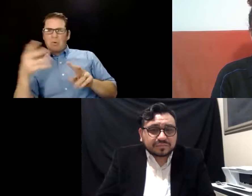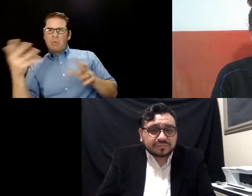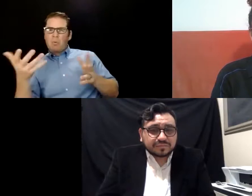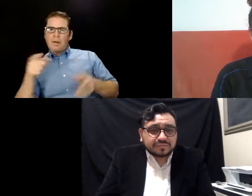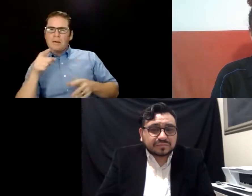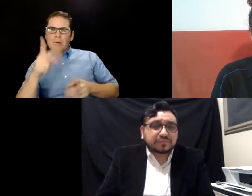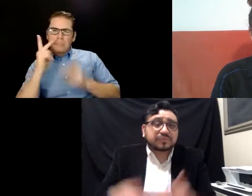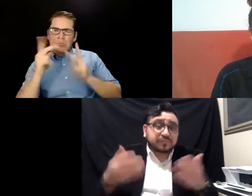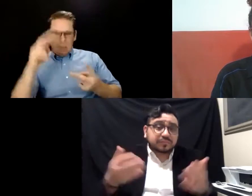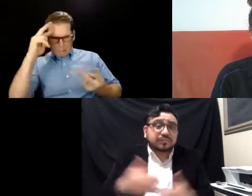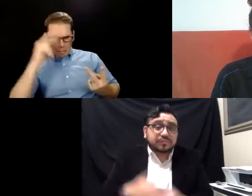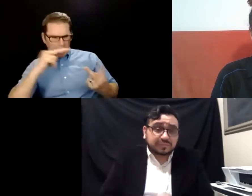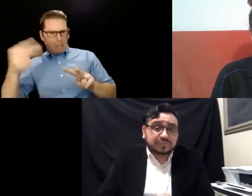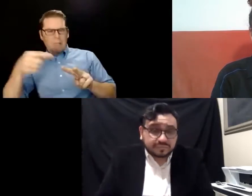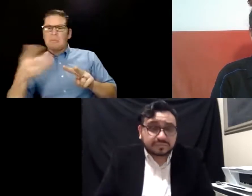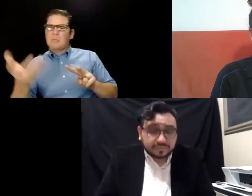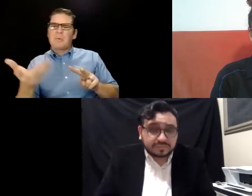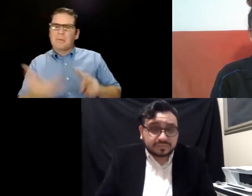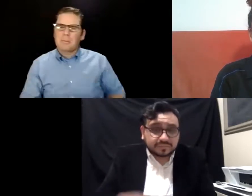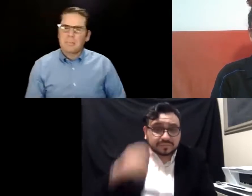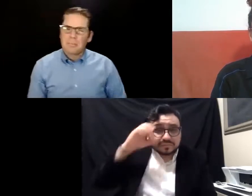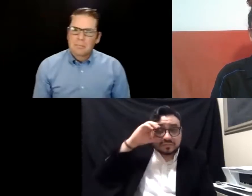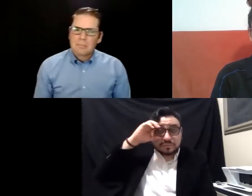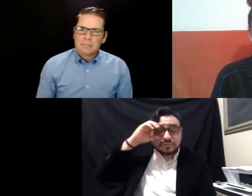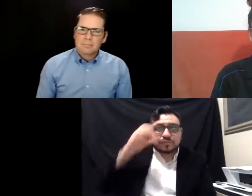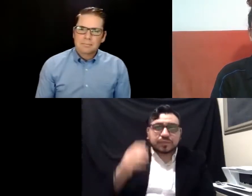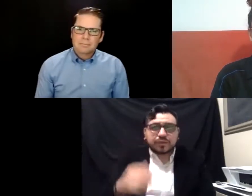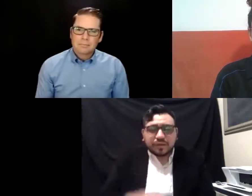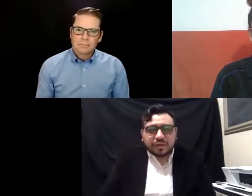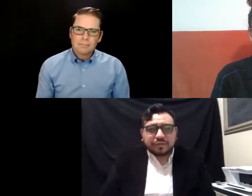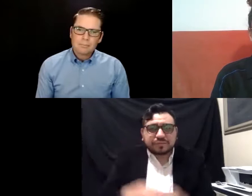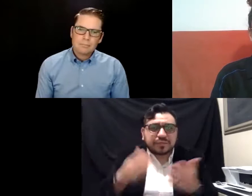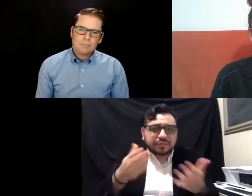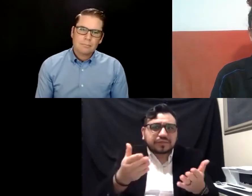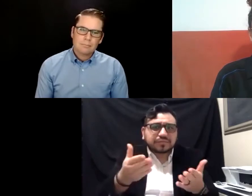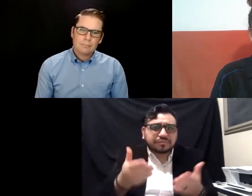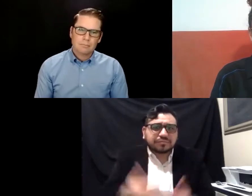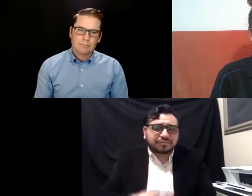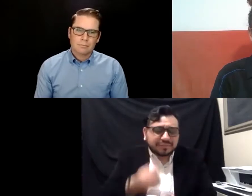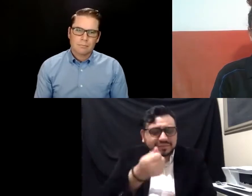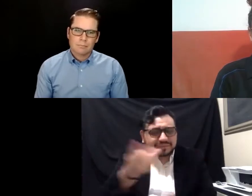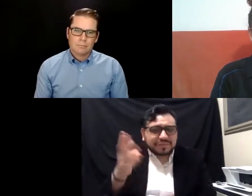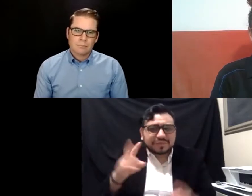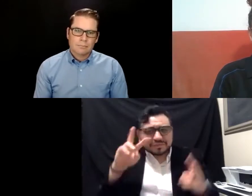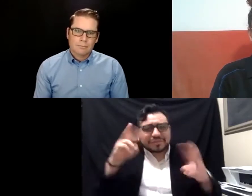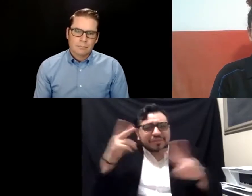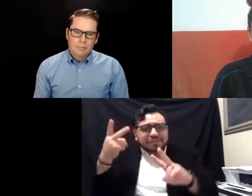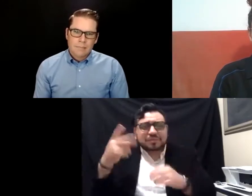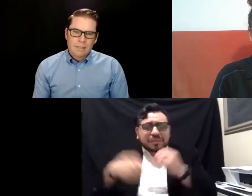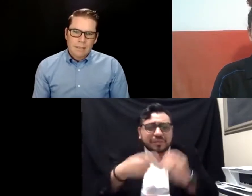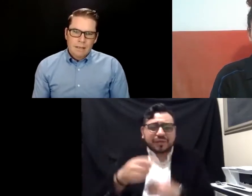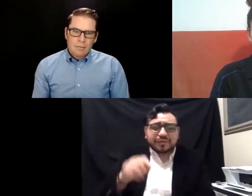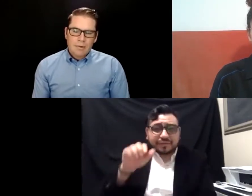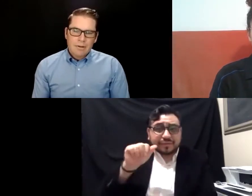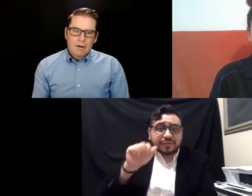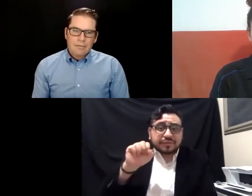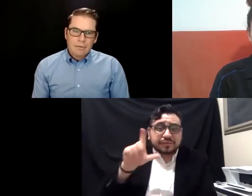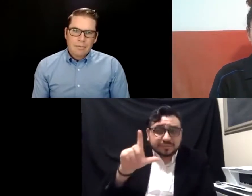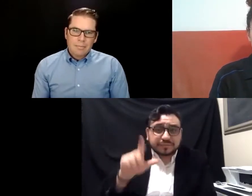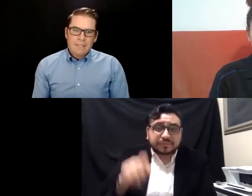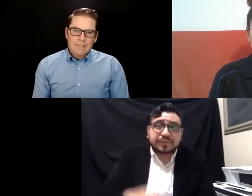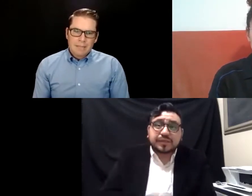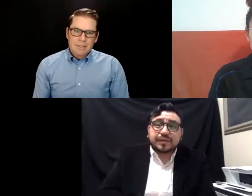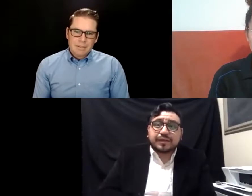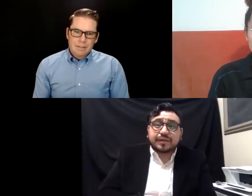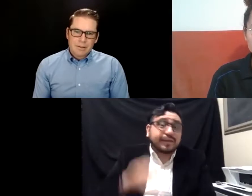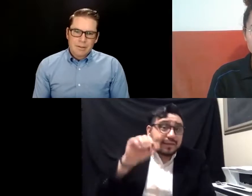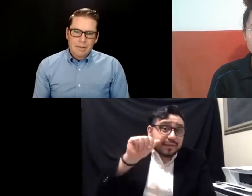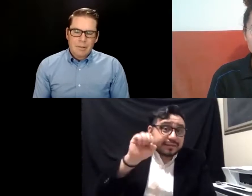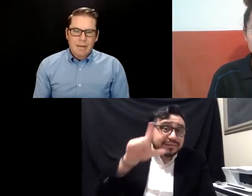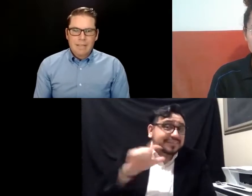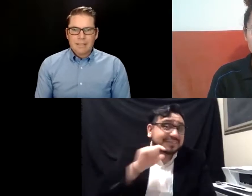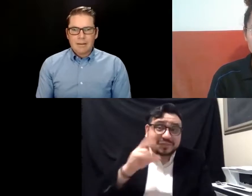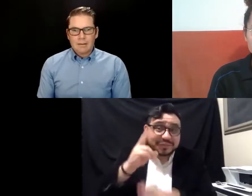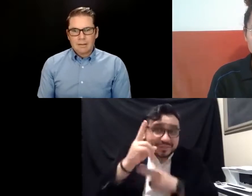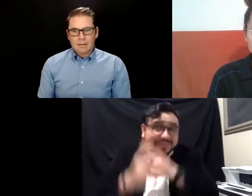[Ruiz] Well, there are a few misconceptions, sure, about ASL.